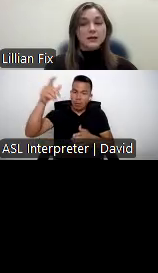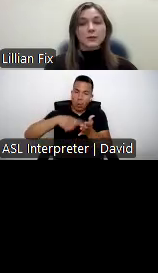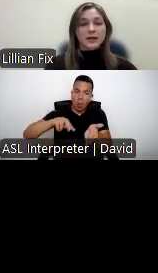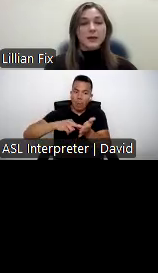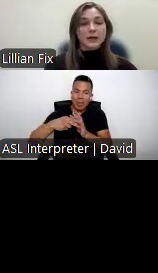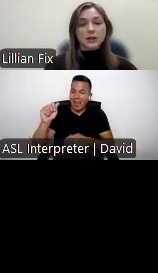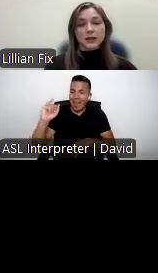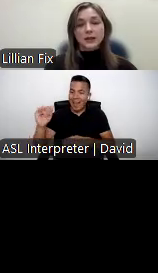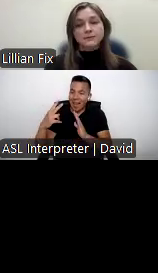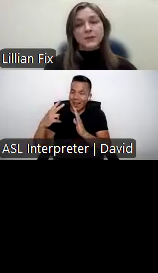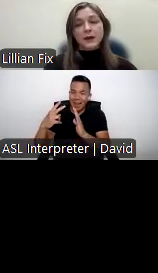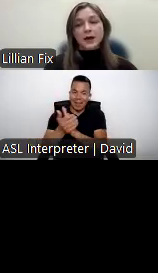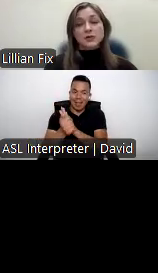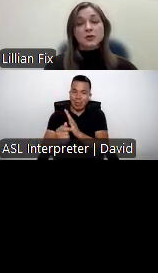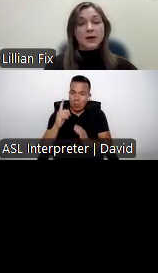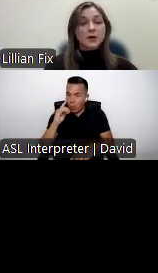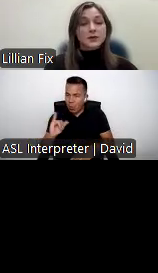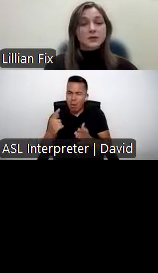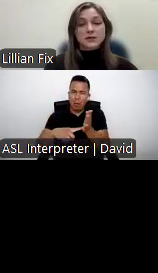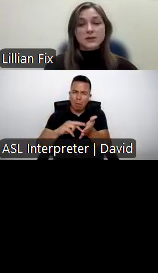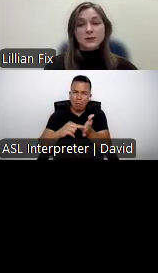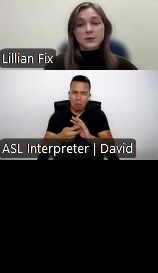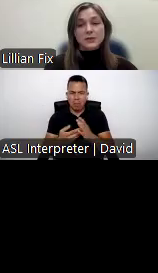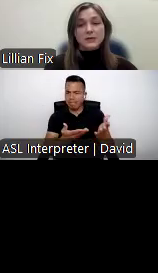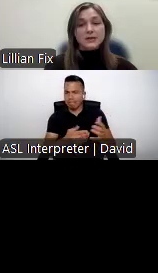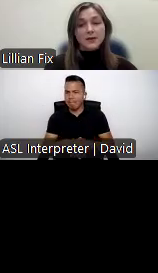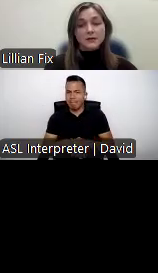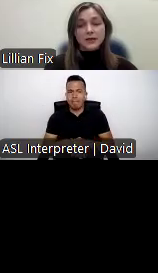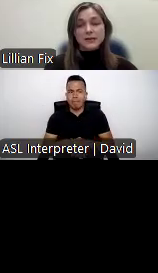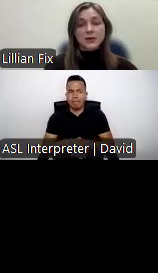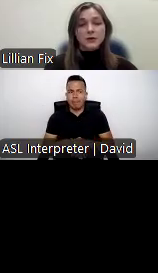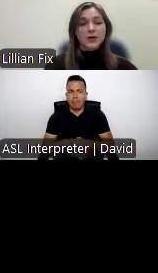entail or what that might look like. So you may also want to explore some of these other links